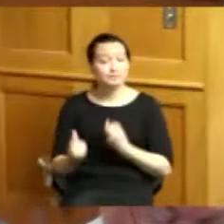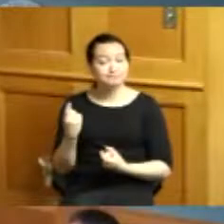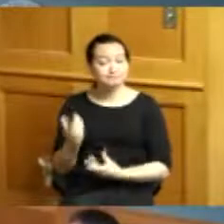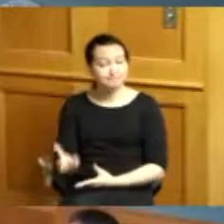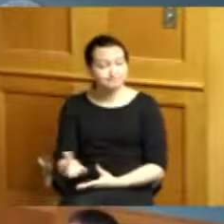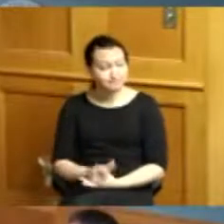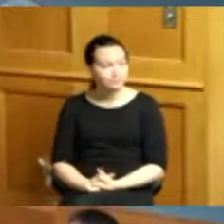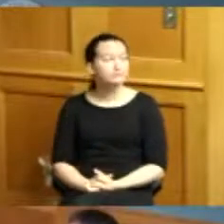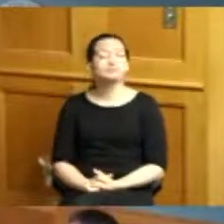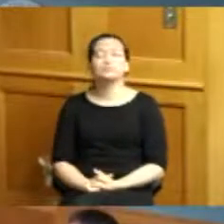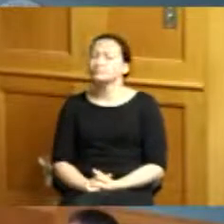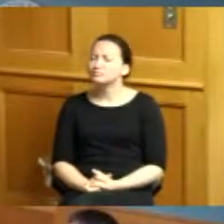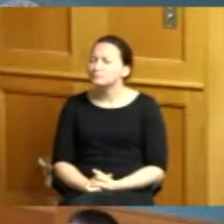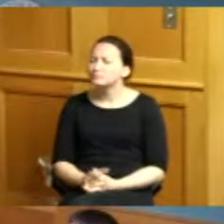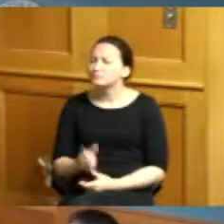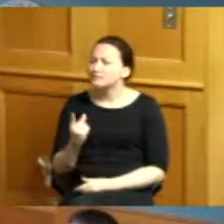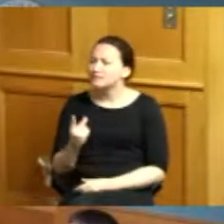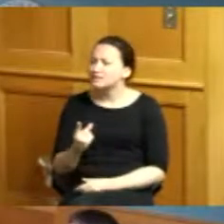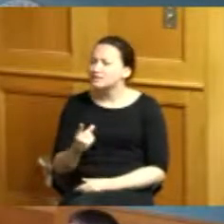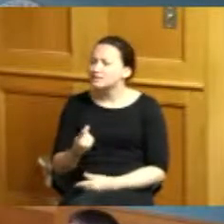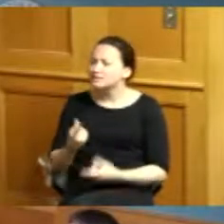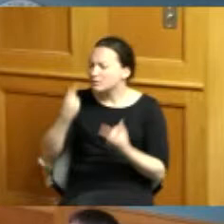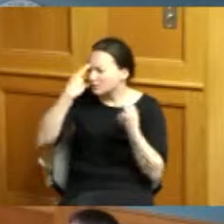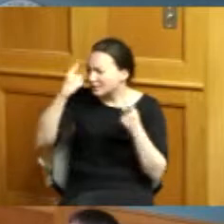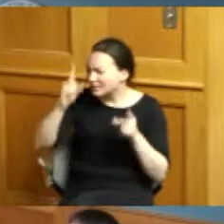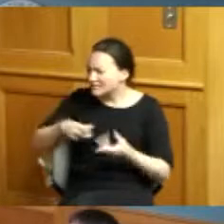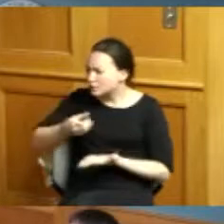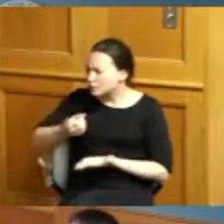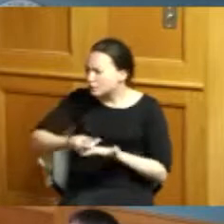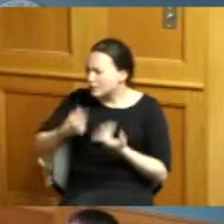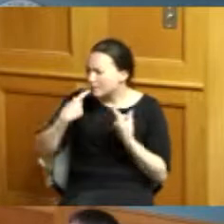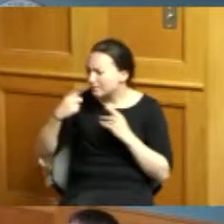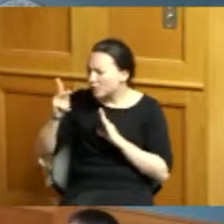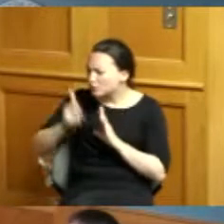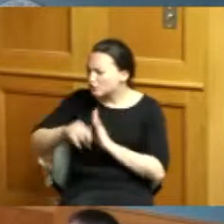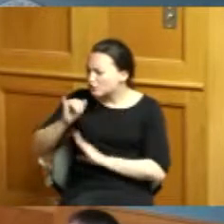okay thank you is this one of the consent decree projects correct it's a consent decree